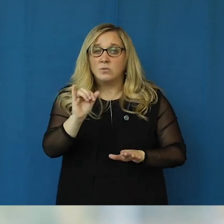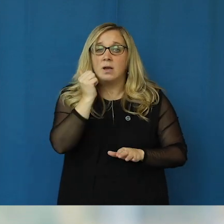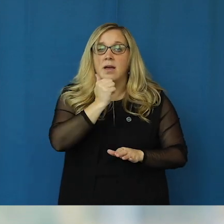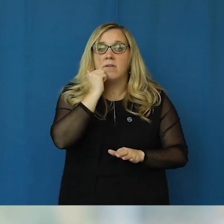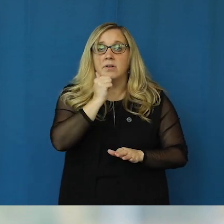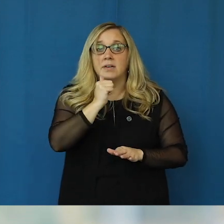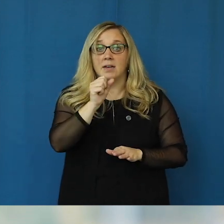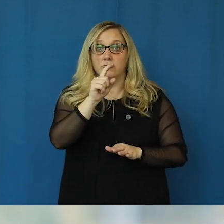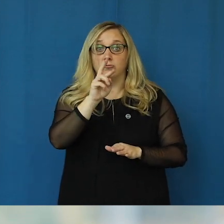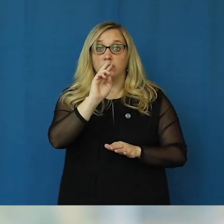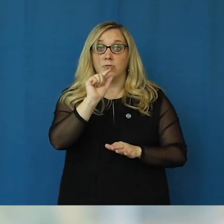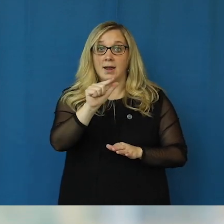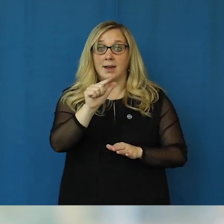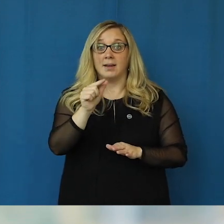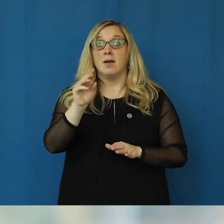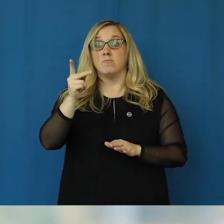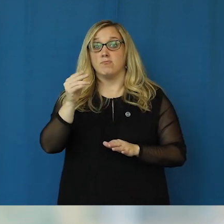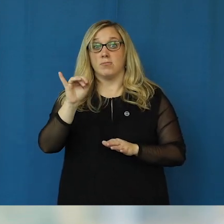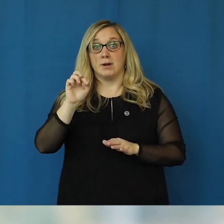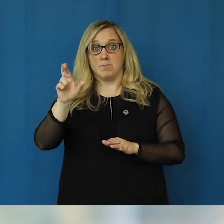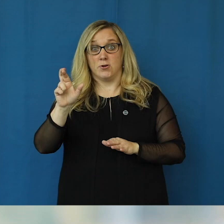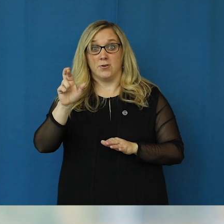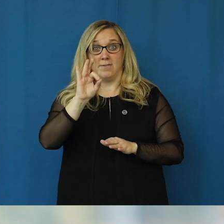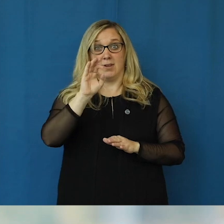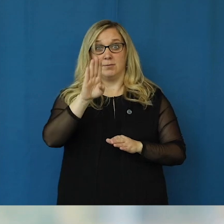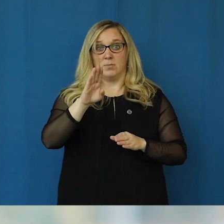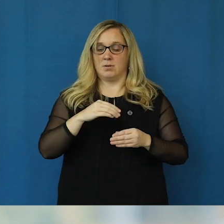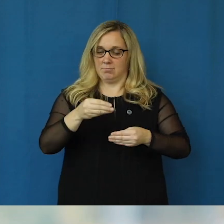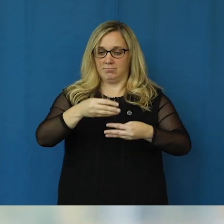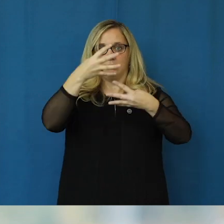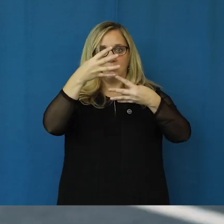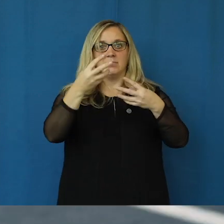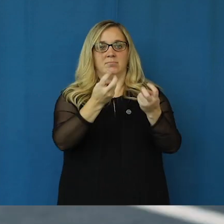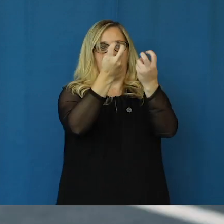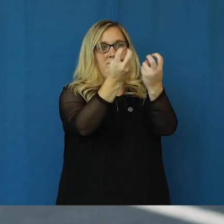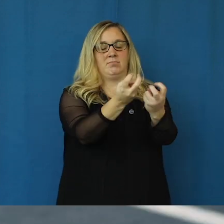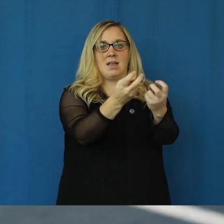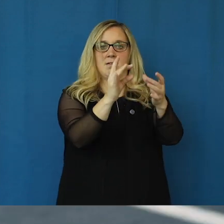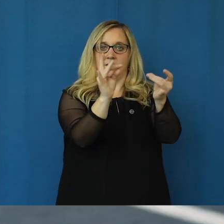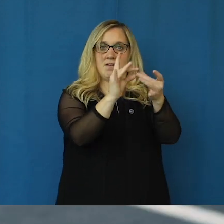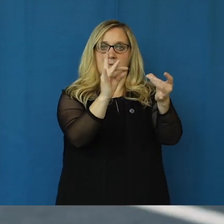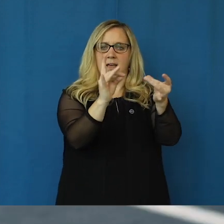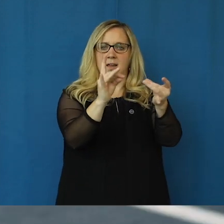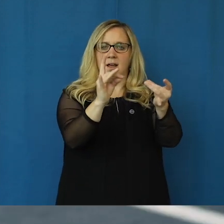I always played it live through Facebook and sometimes would read the comments coming in. It blew my mind the amount of negative things people had